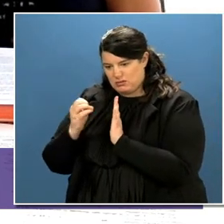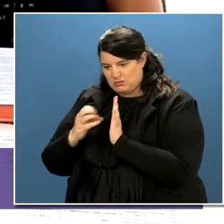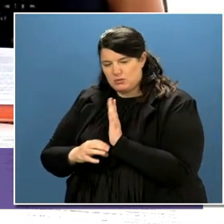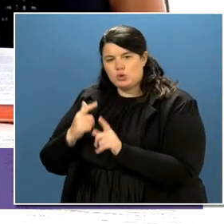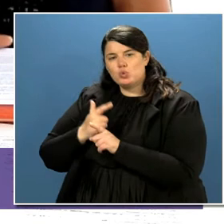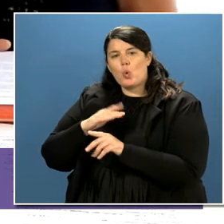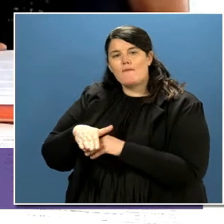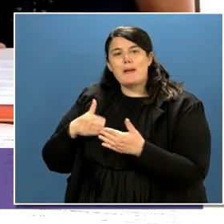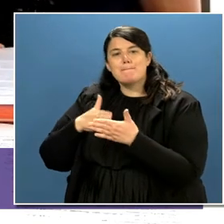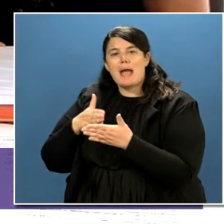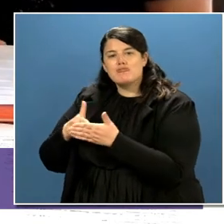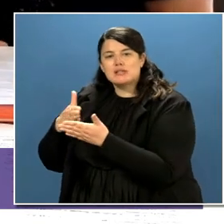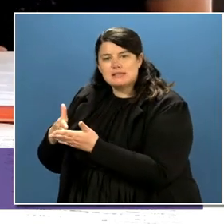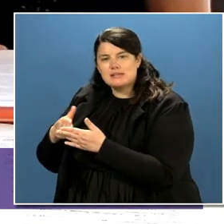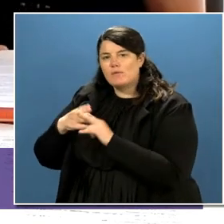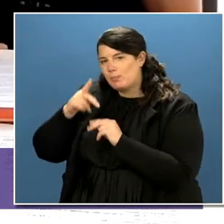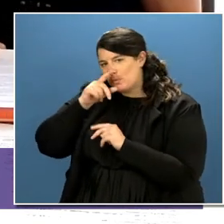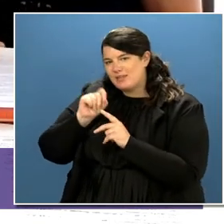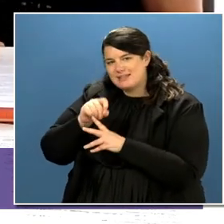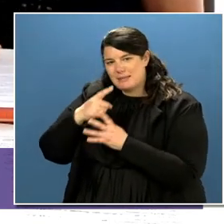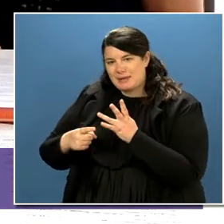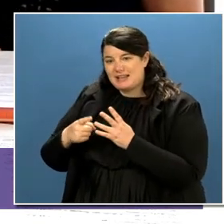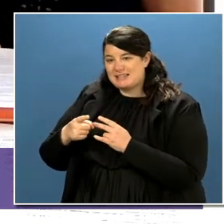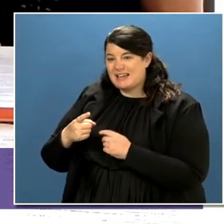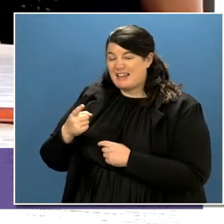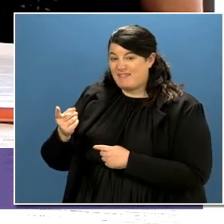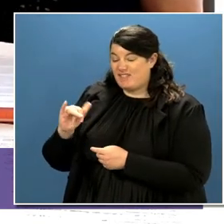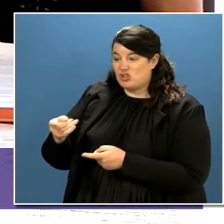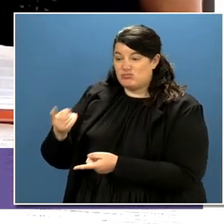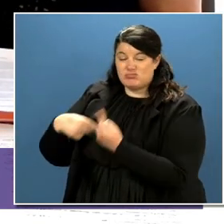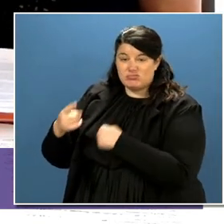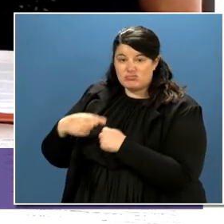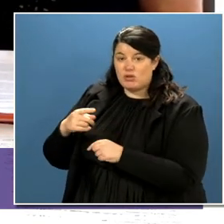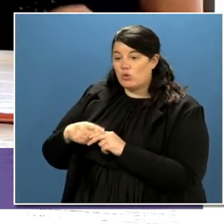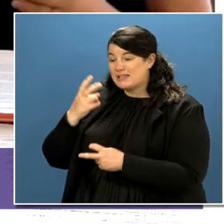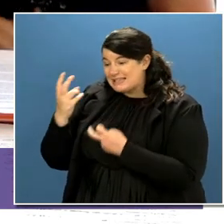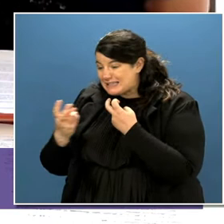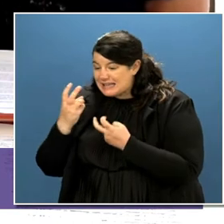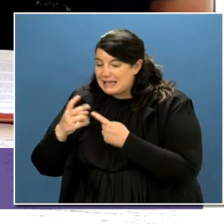that people with disability have identified for seeking, maintaining and progressing in employment.